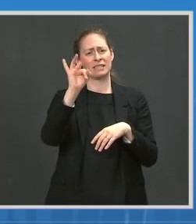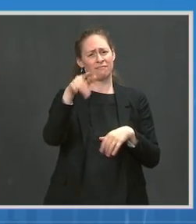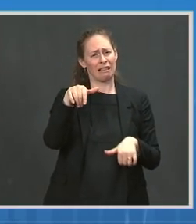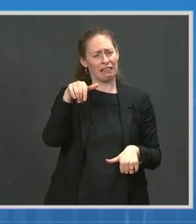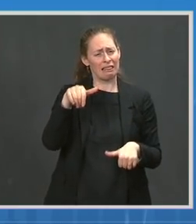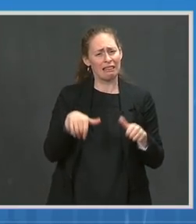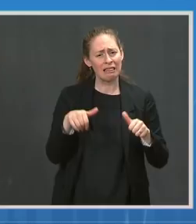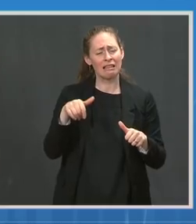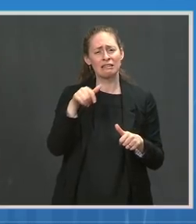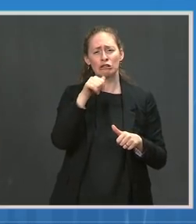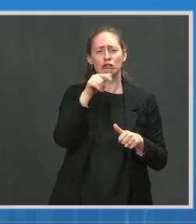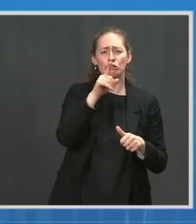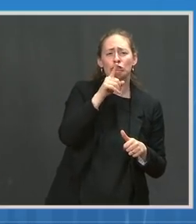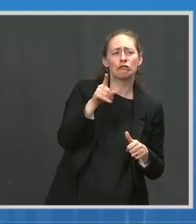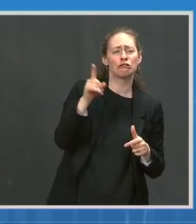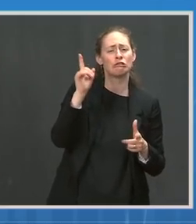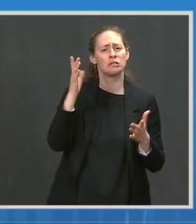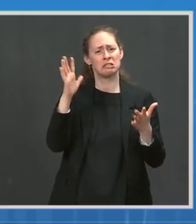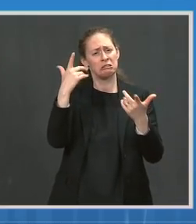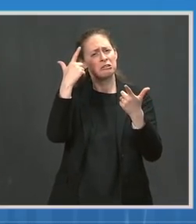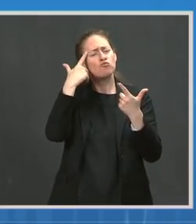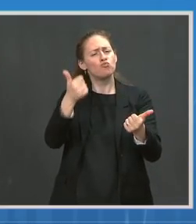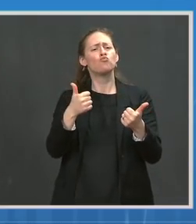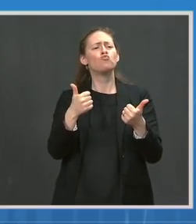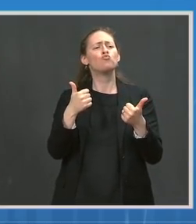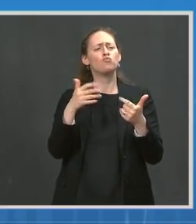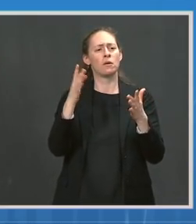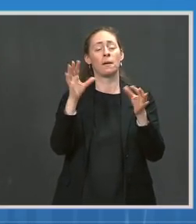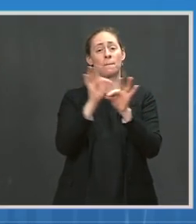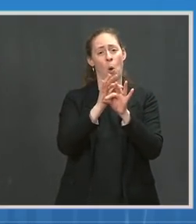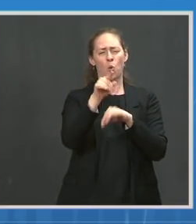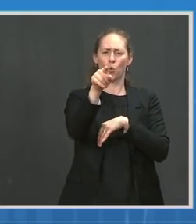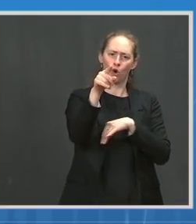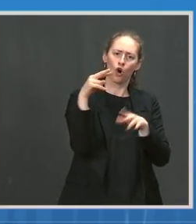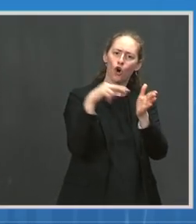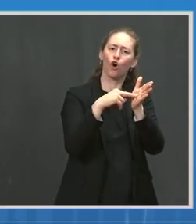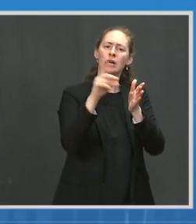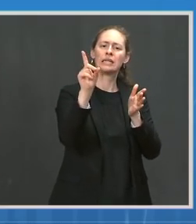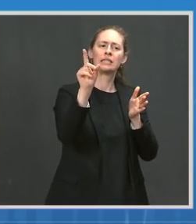We leave it up to you. Look at the data. The data speak for themselves.